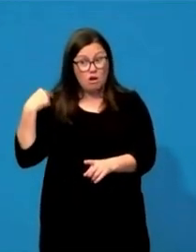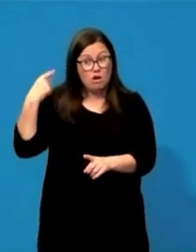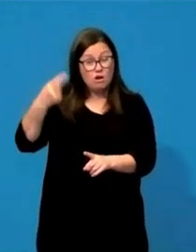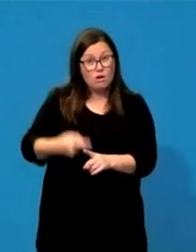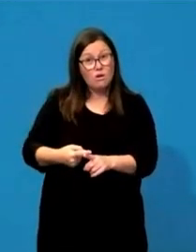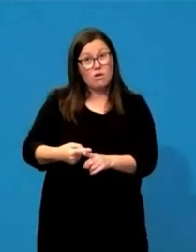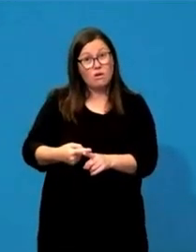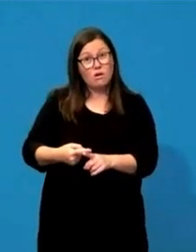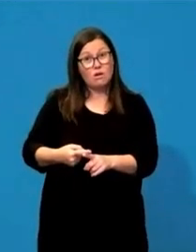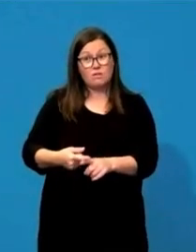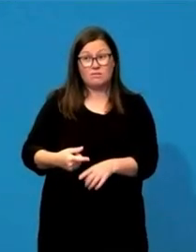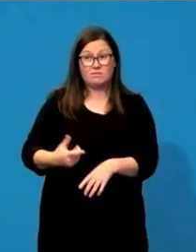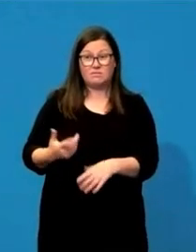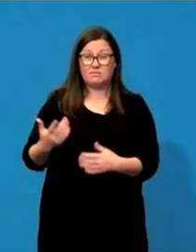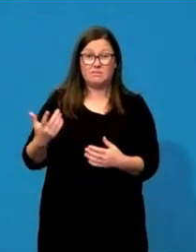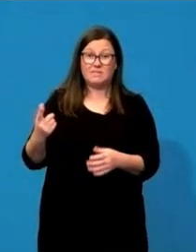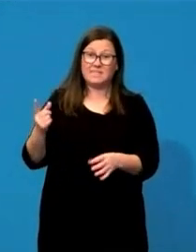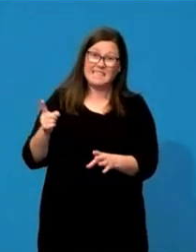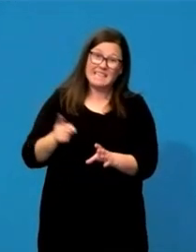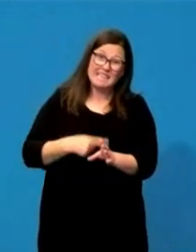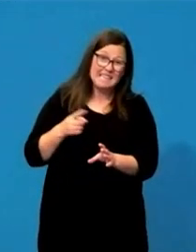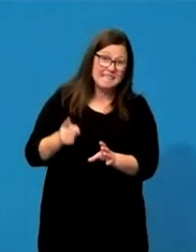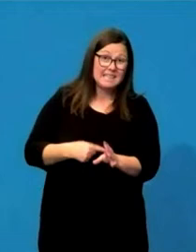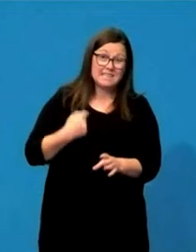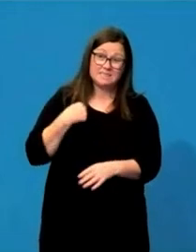Years? Months? RONITA JACKAMARRA: Years, I think years. I don't know, I think it was years.